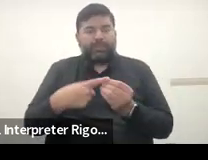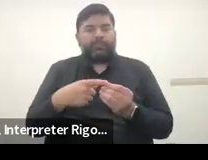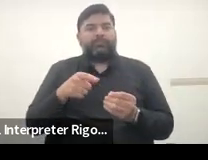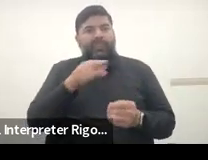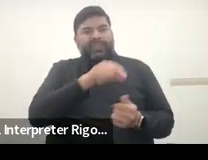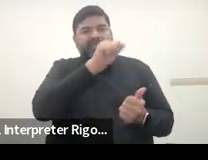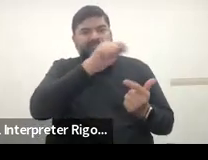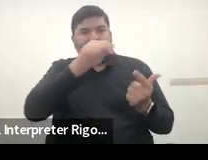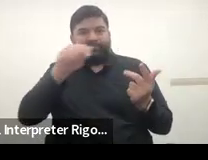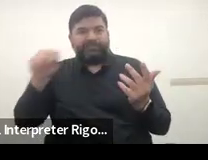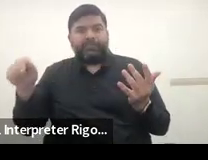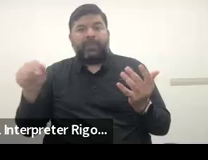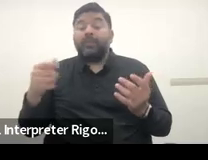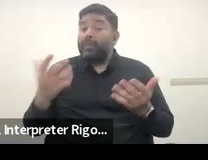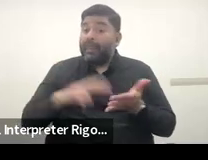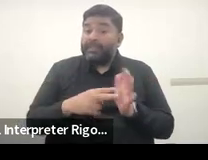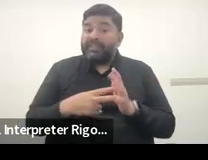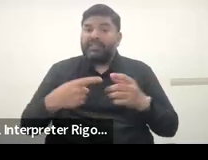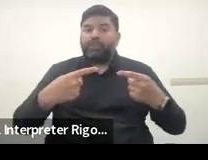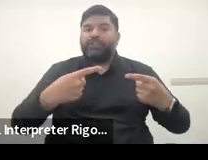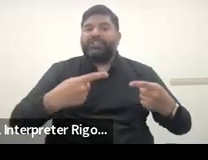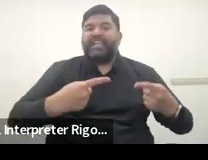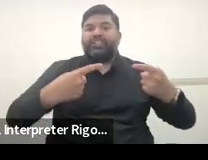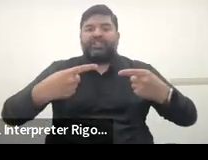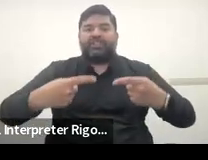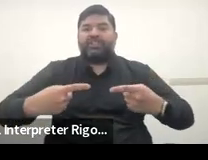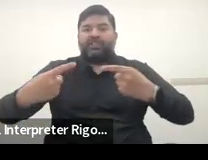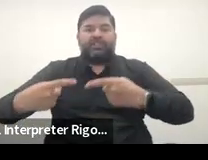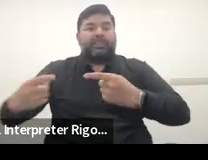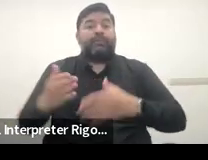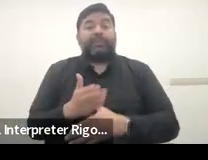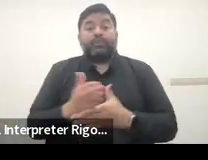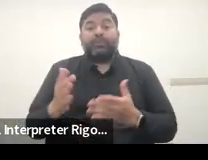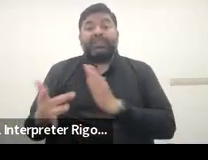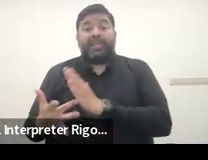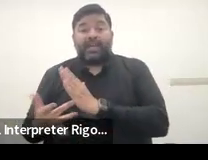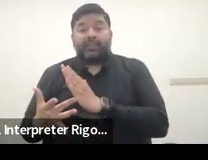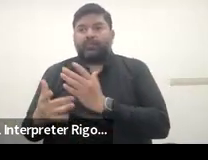And so there are tensions that could exist between the technology and what it's doing and deaf people